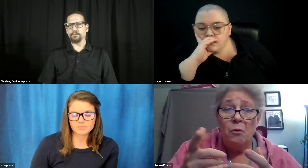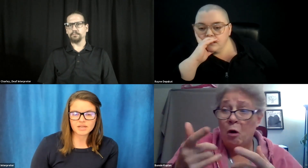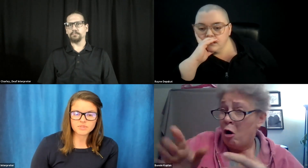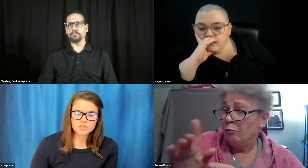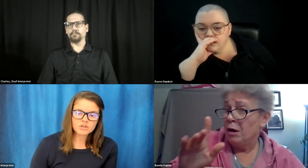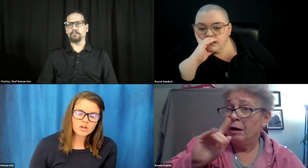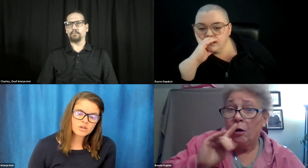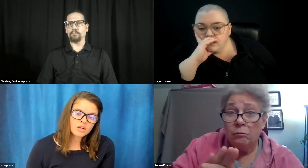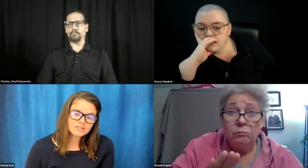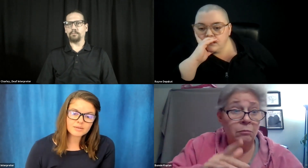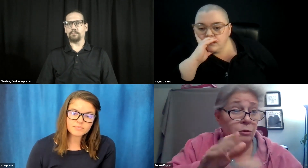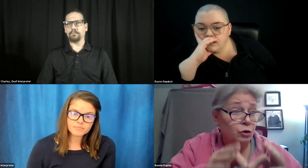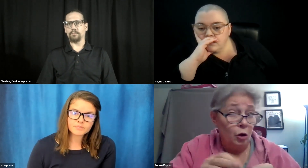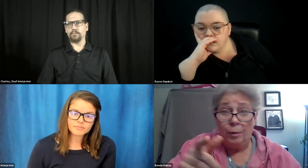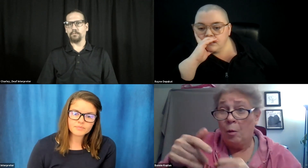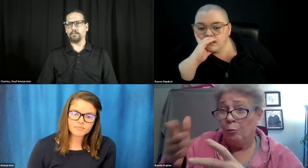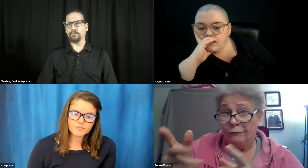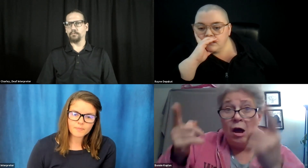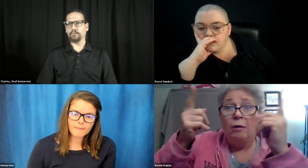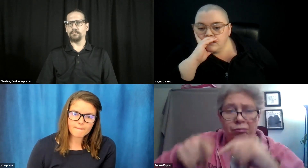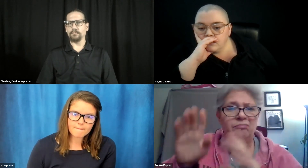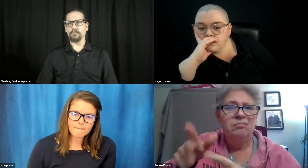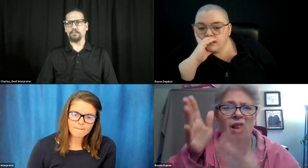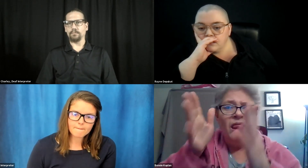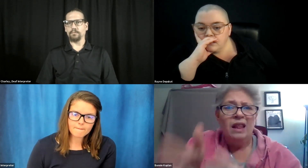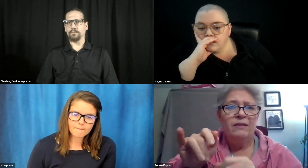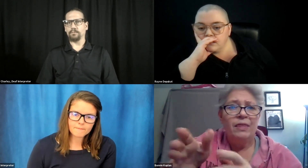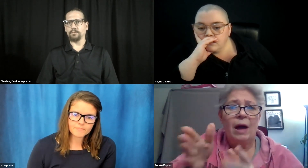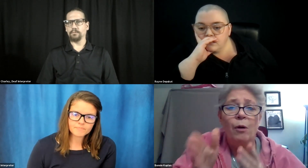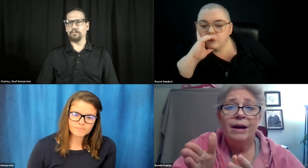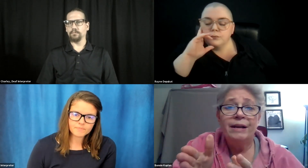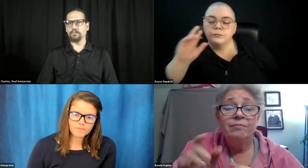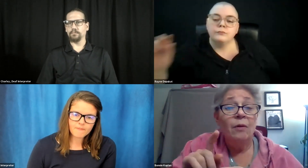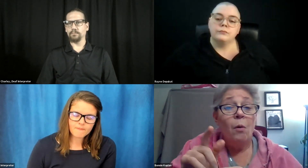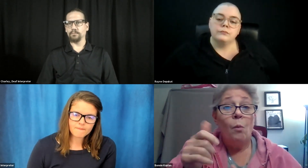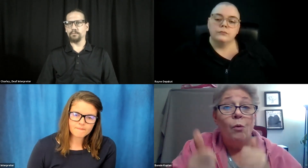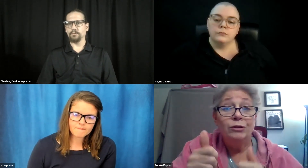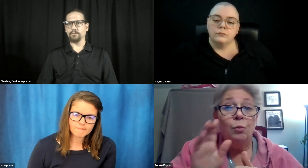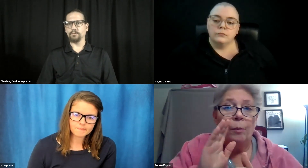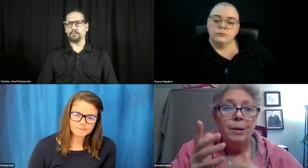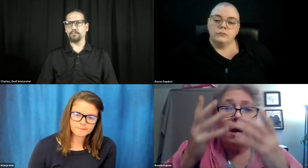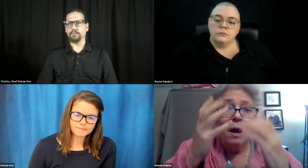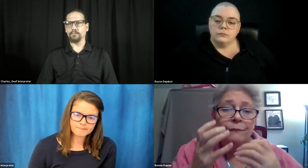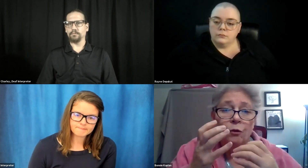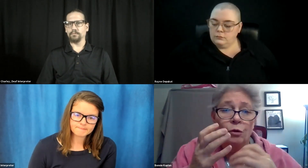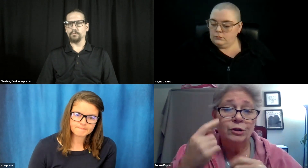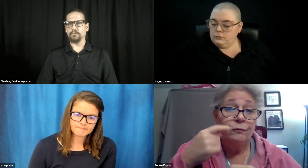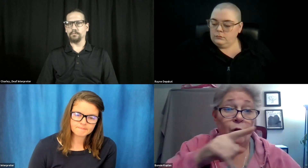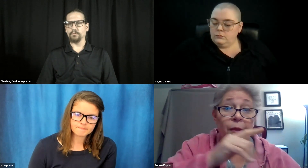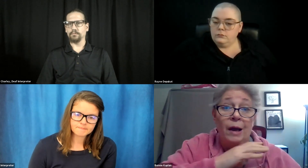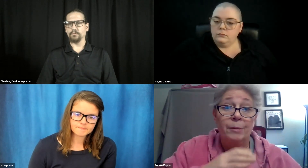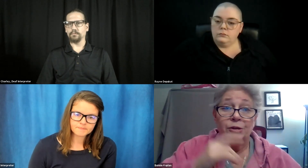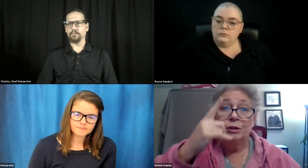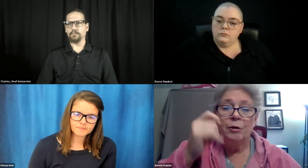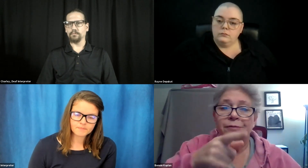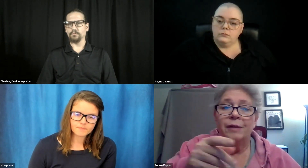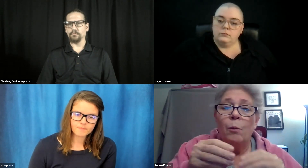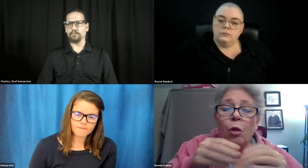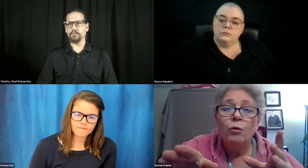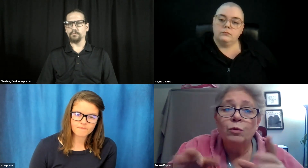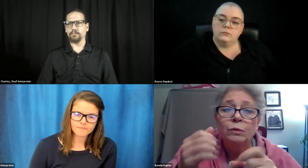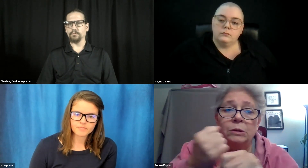sometimes lead providers when direct book with interpreters, and then they don't see the point of letting the commission know if there's a direct book what's the point,